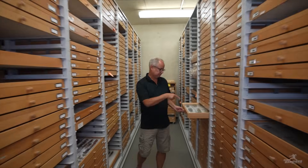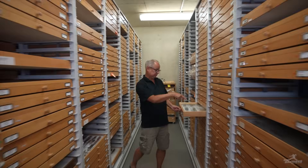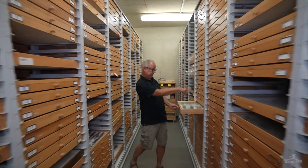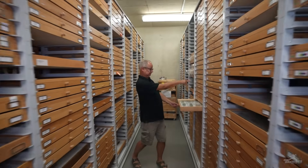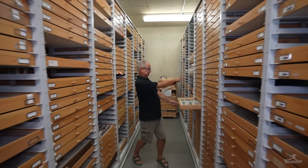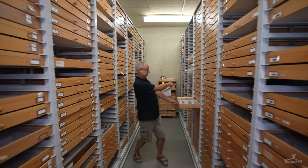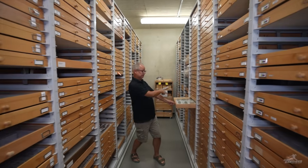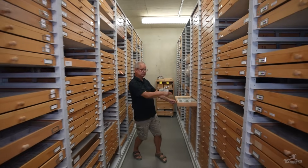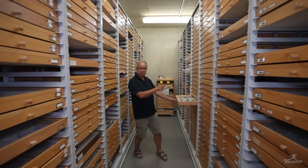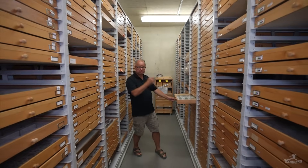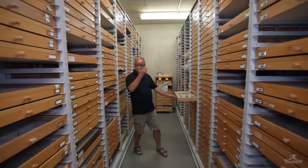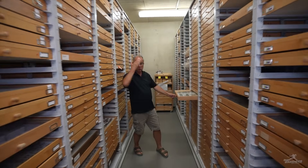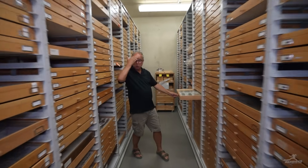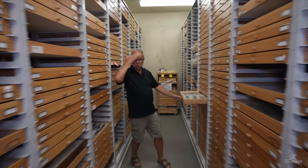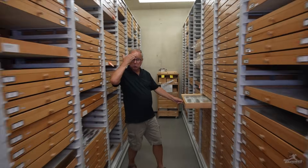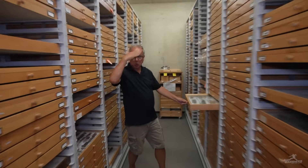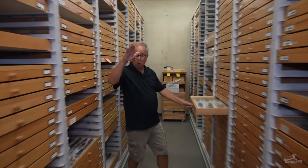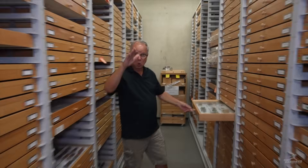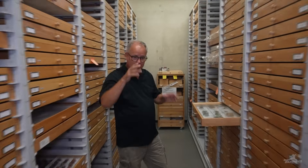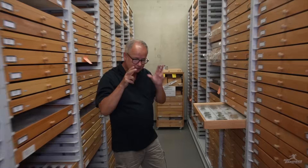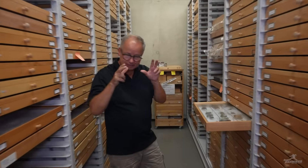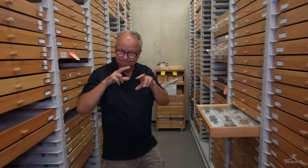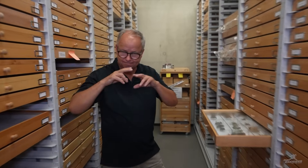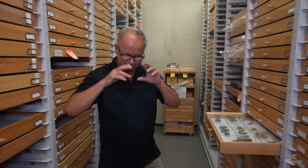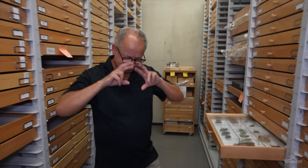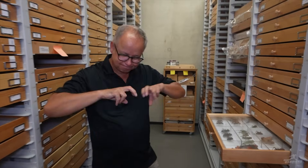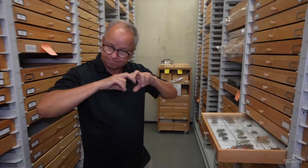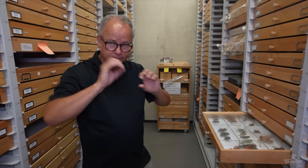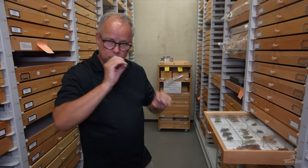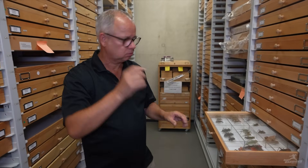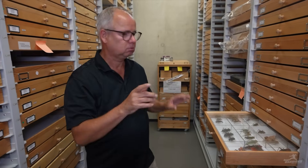If there’s something about a specific species that I’m not sure about,